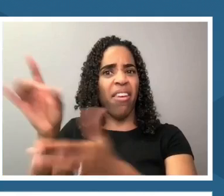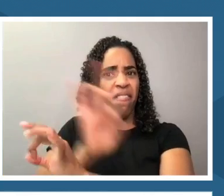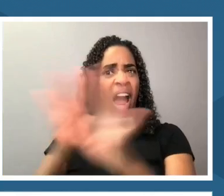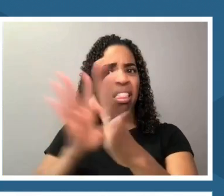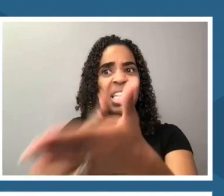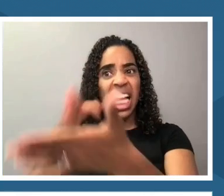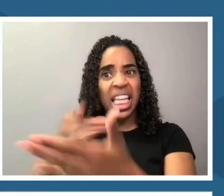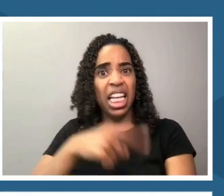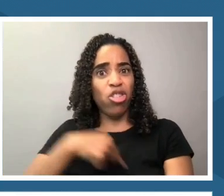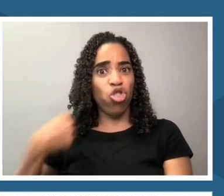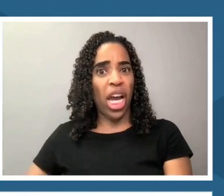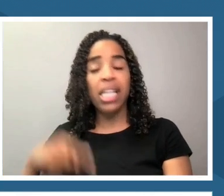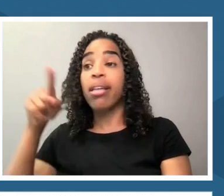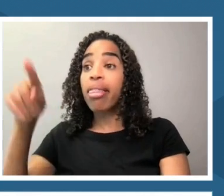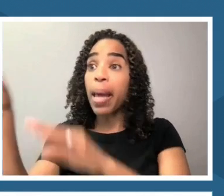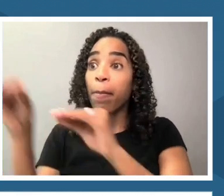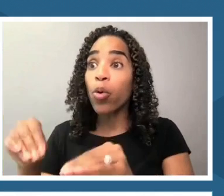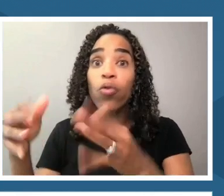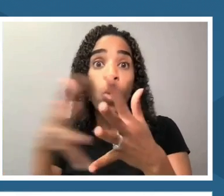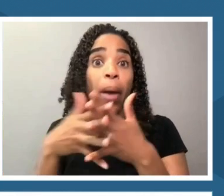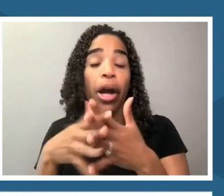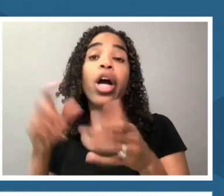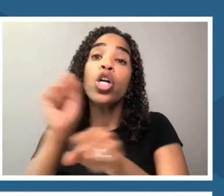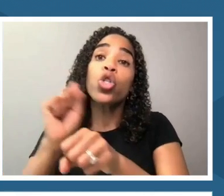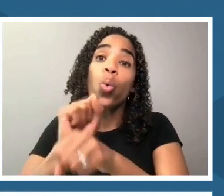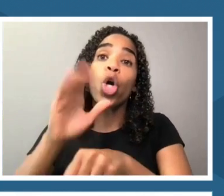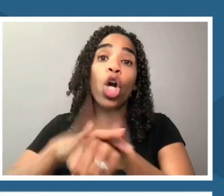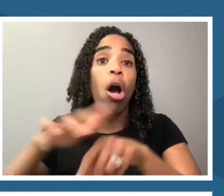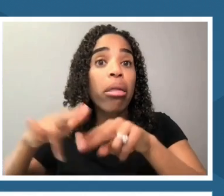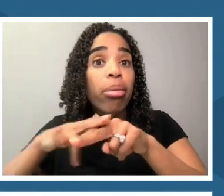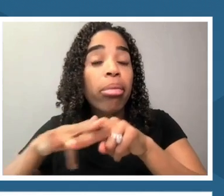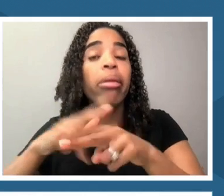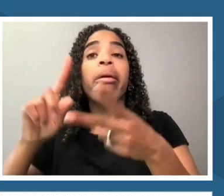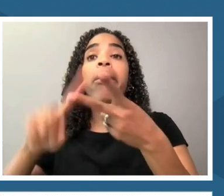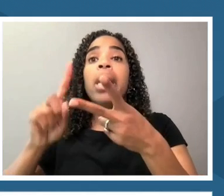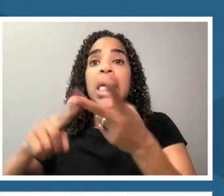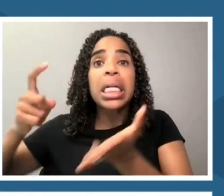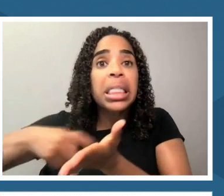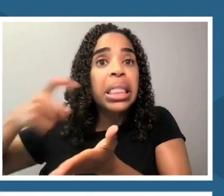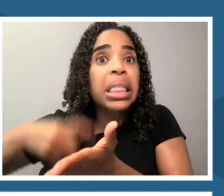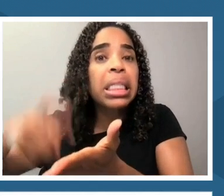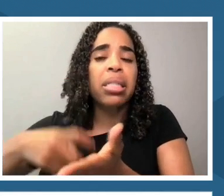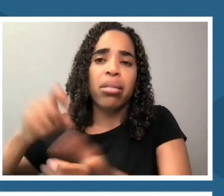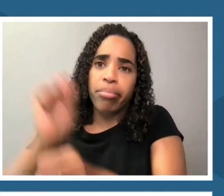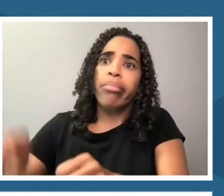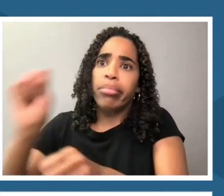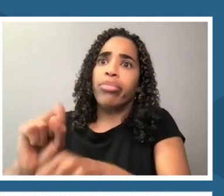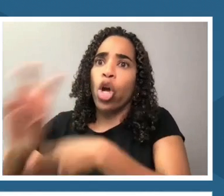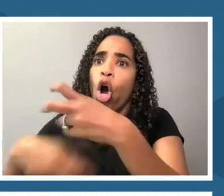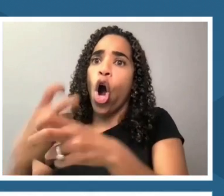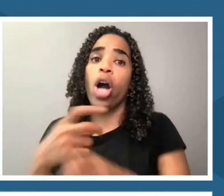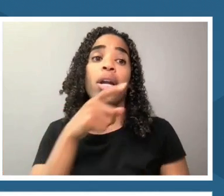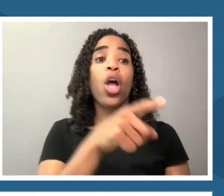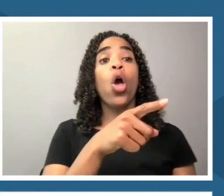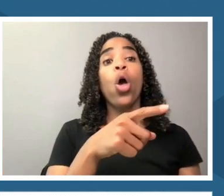railroads mines and other very hard labor jobs many white laborers saw